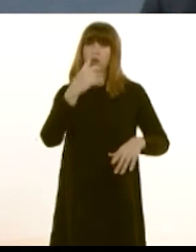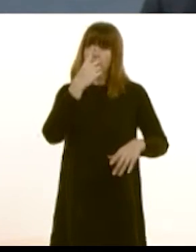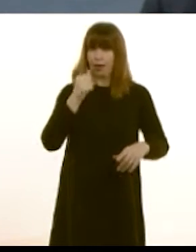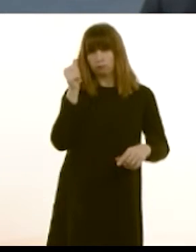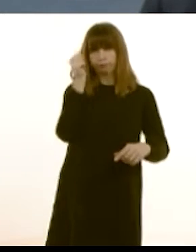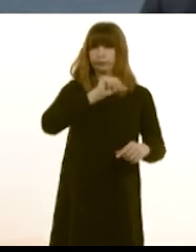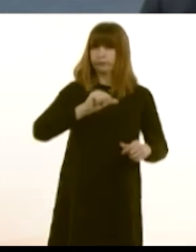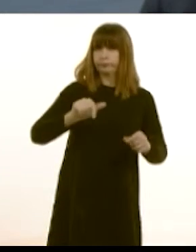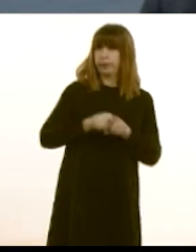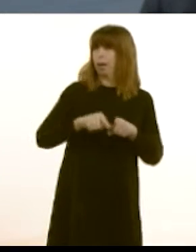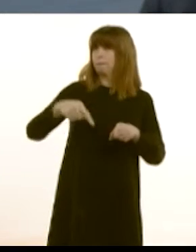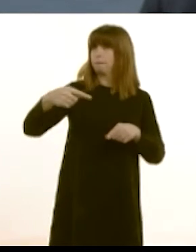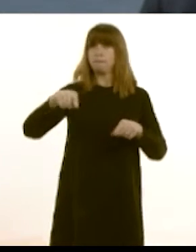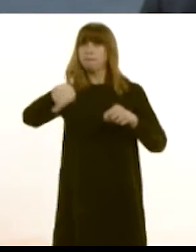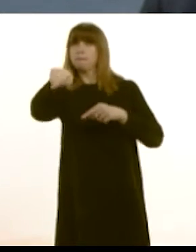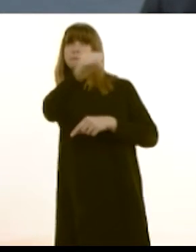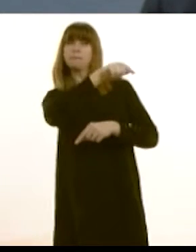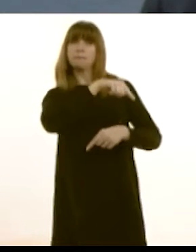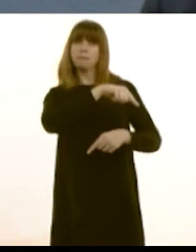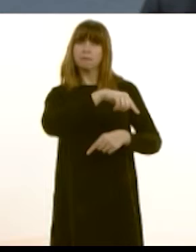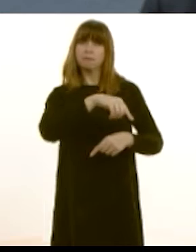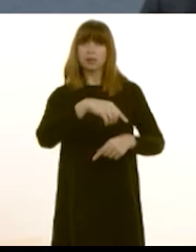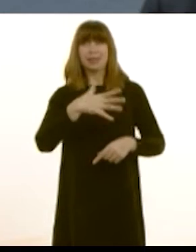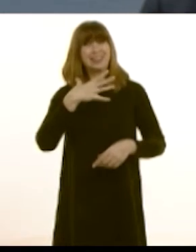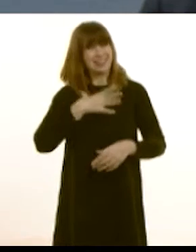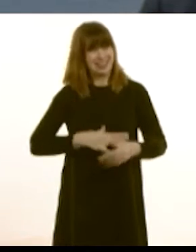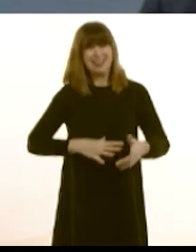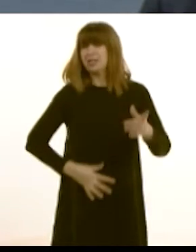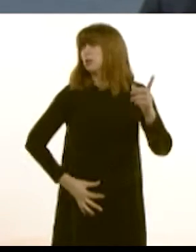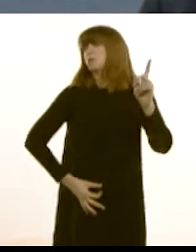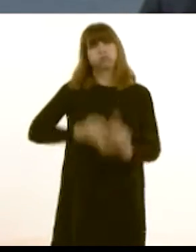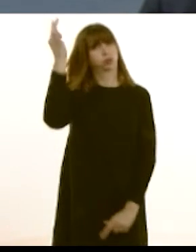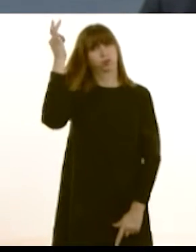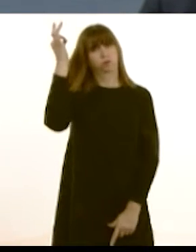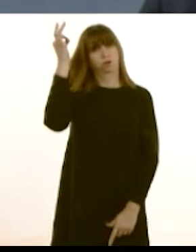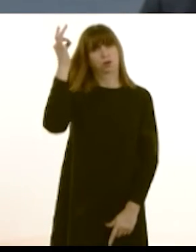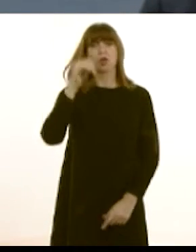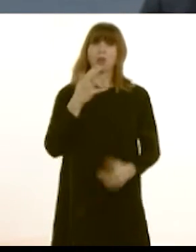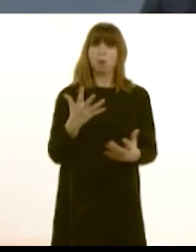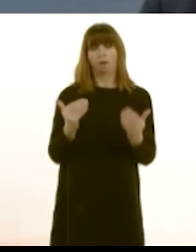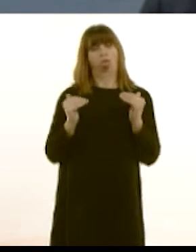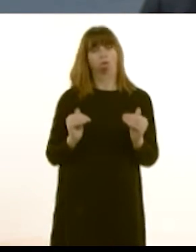others is dramatic. Kirsty Williams: We need dramatic progress from your Government for our children.